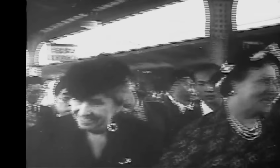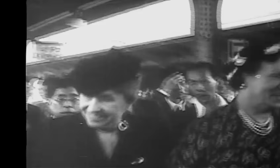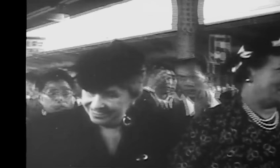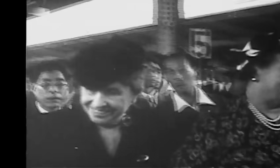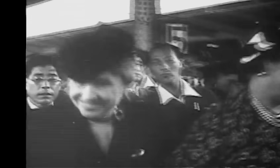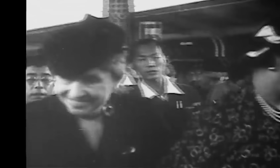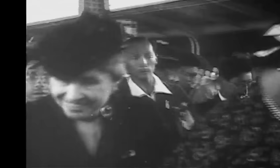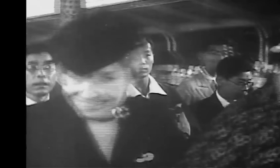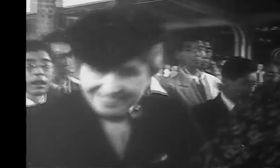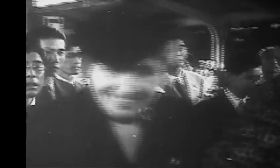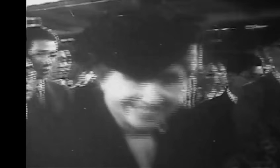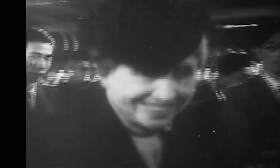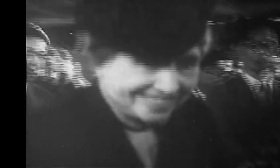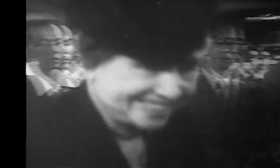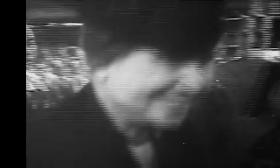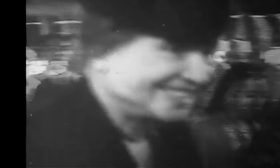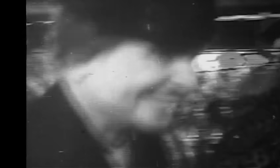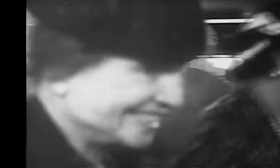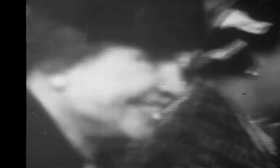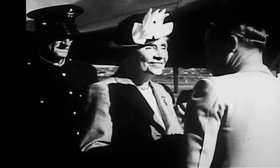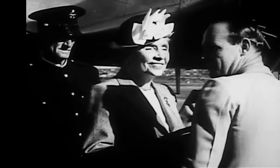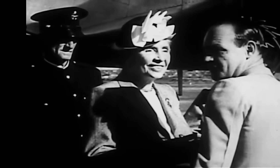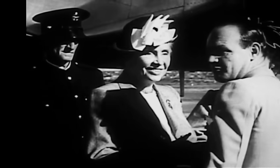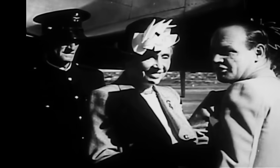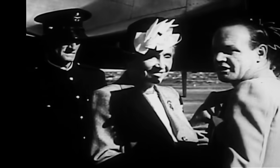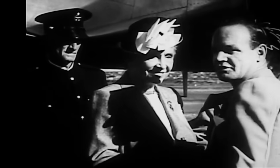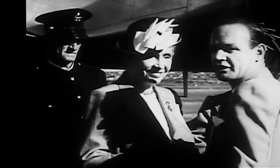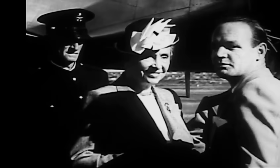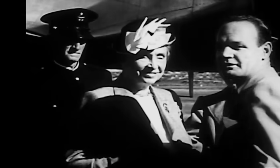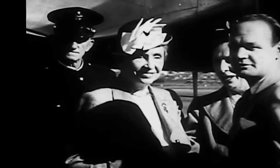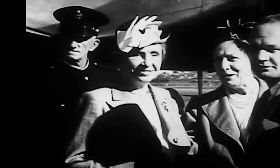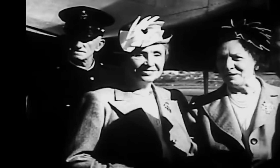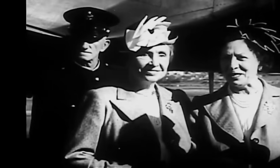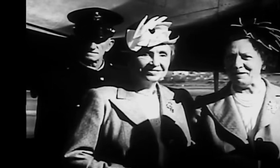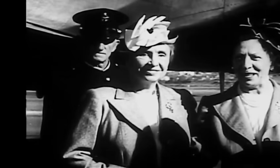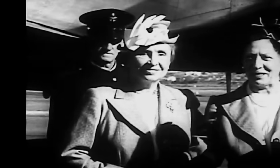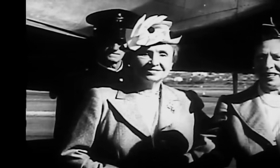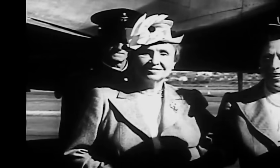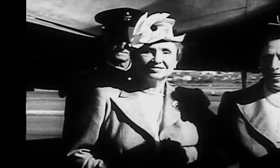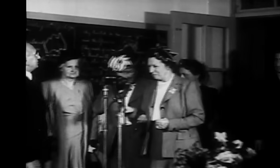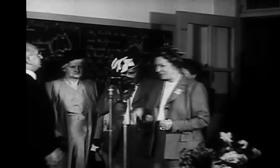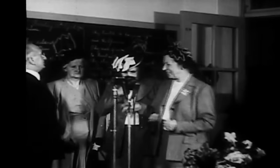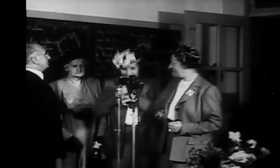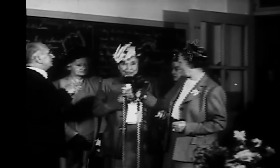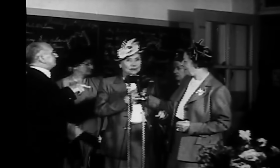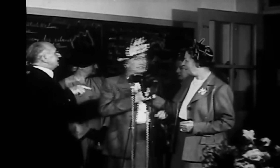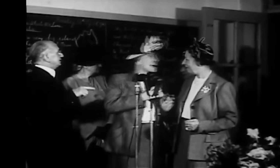Helen Keller was an American author, civil rights activist, and anarchist living in the United States at the turn of the 20th century. She was also deaf blind,